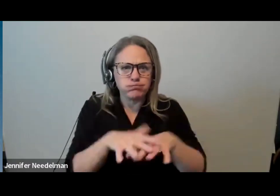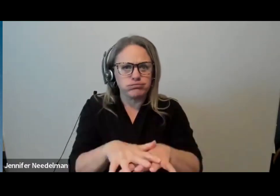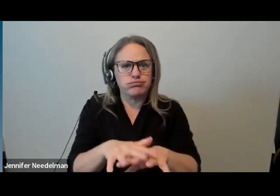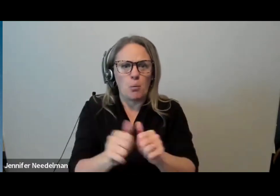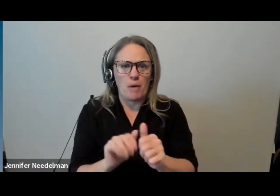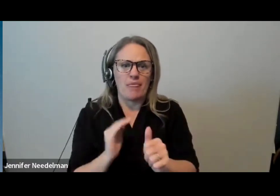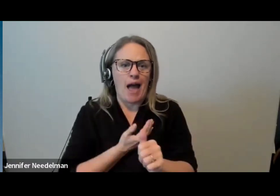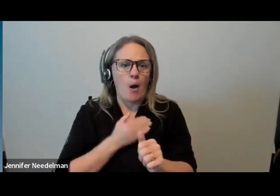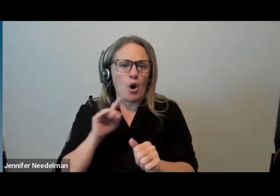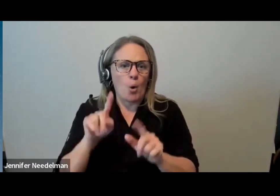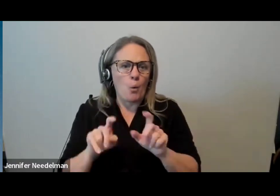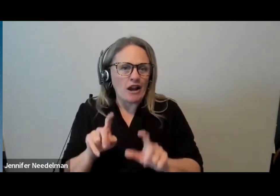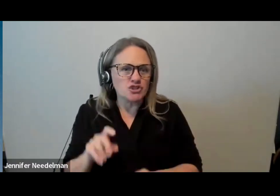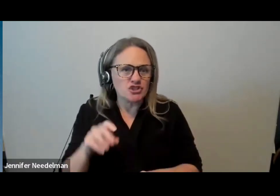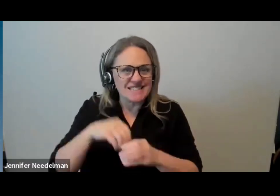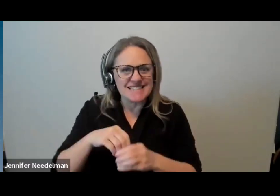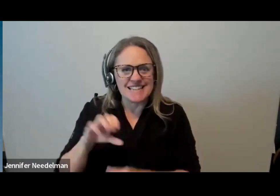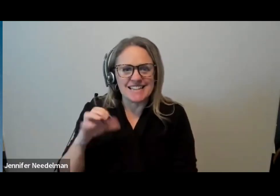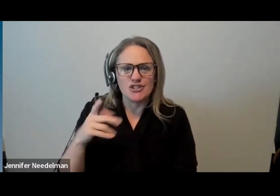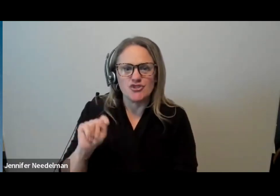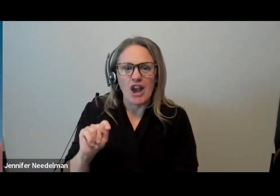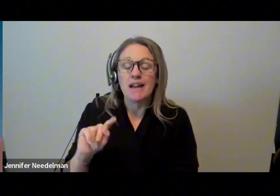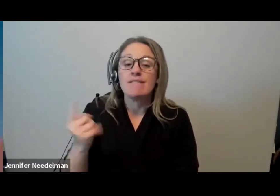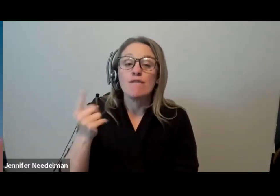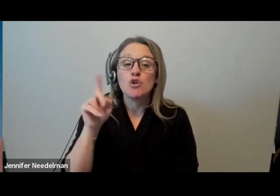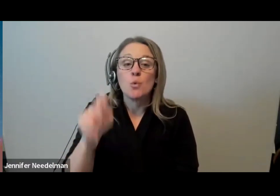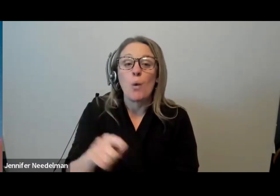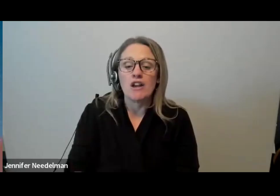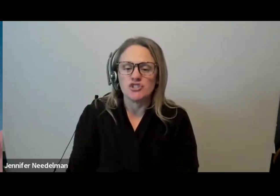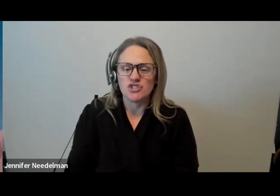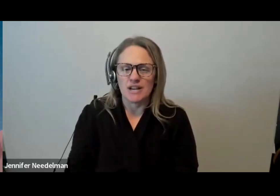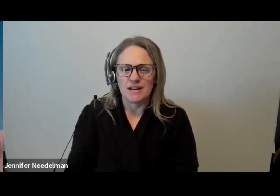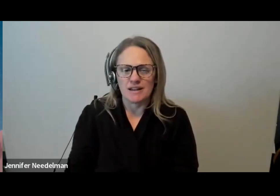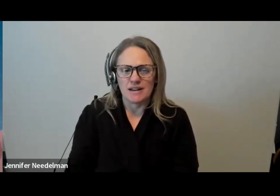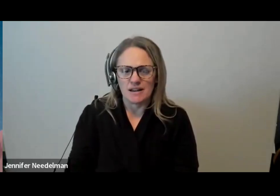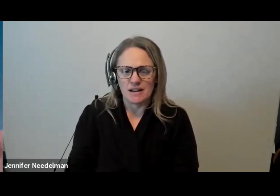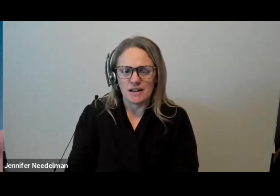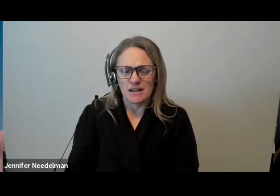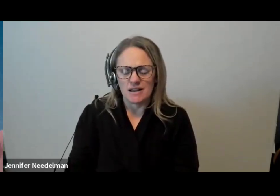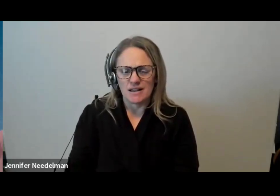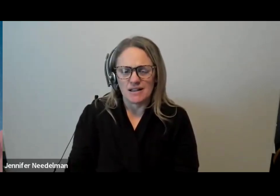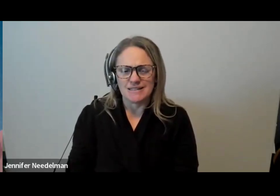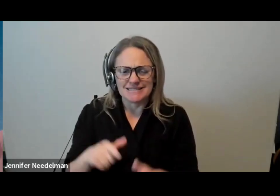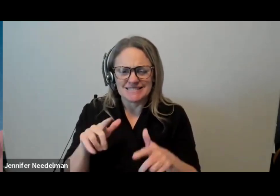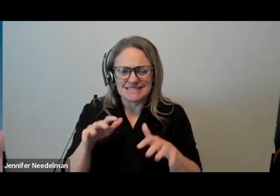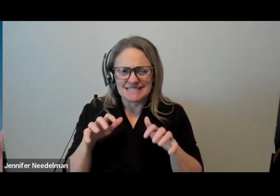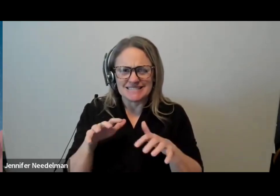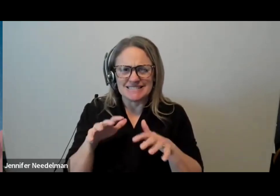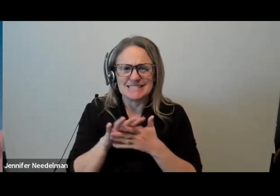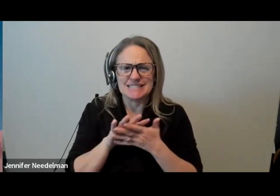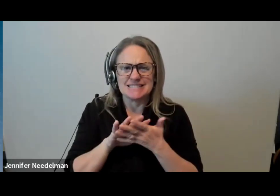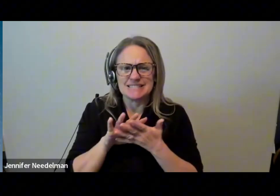And I want to address the first one, you know, Arman you mentioned this case where hospitals